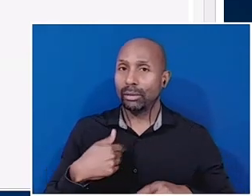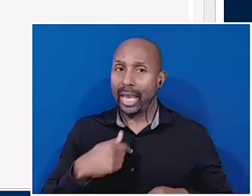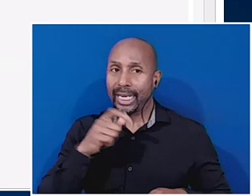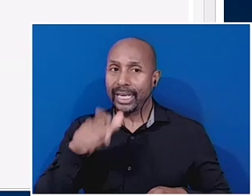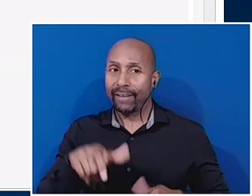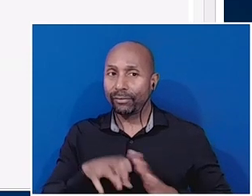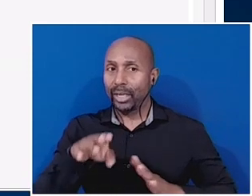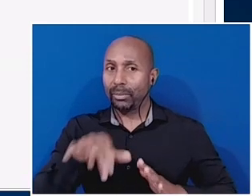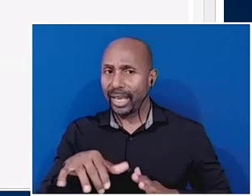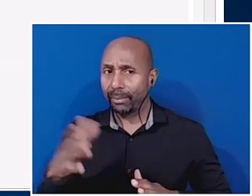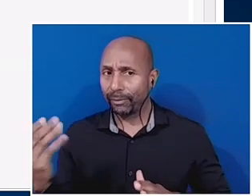I referenced where it says .